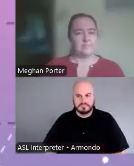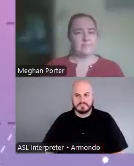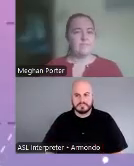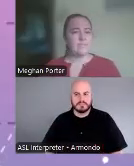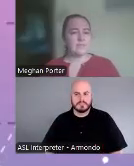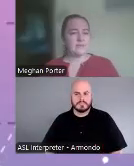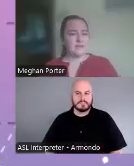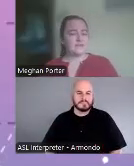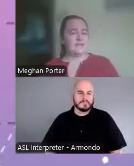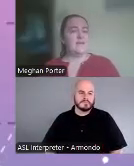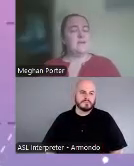All right.